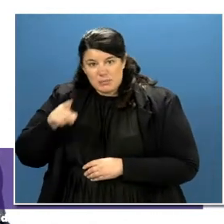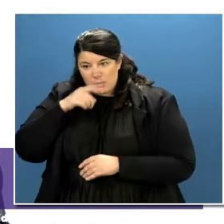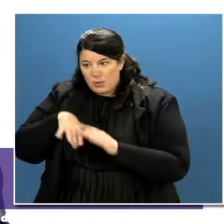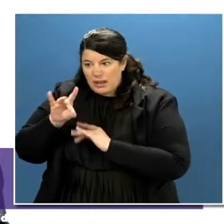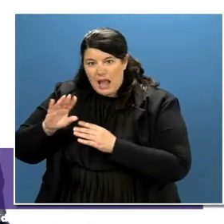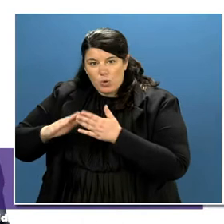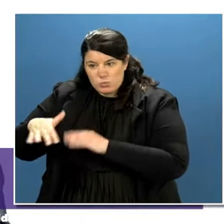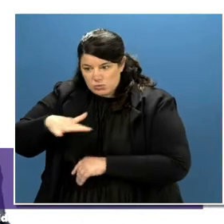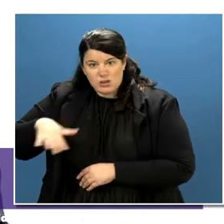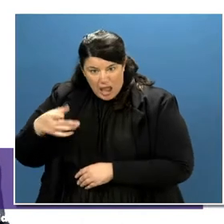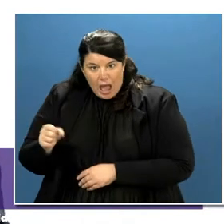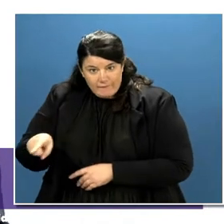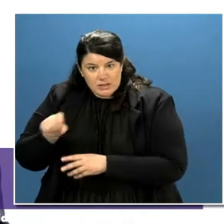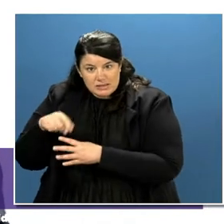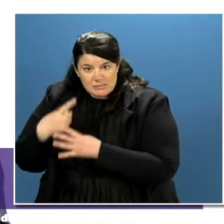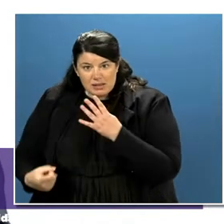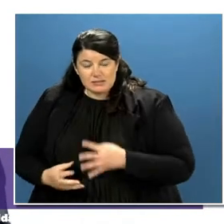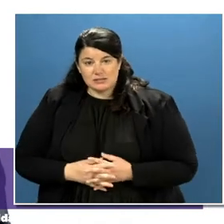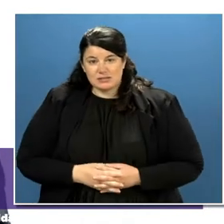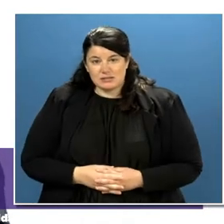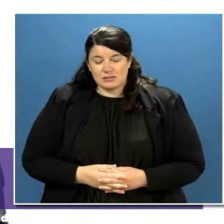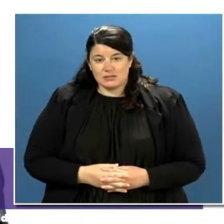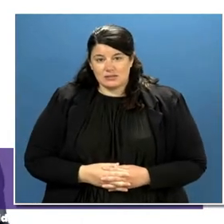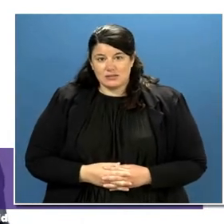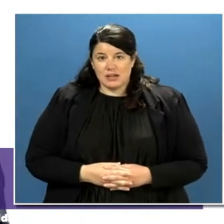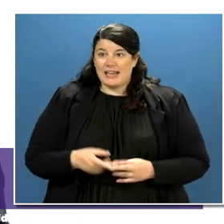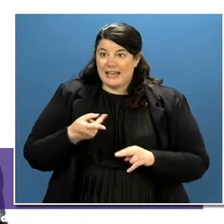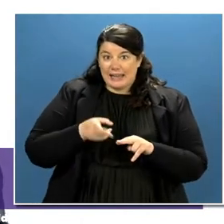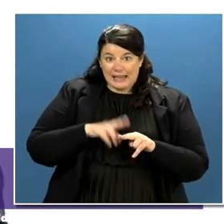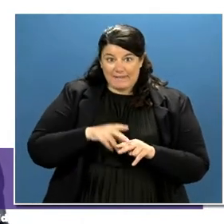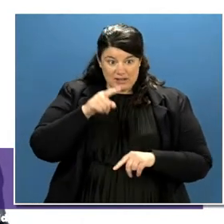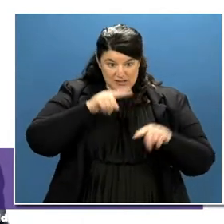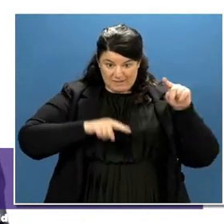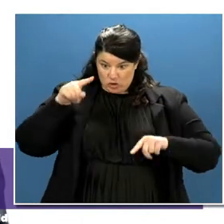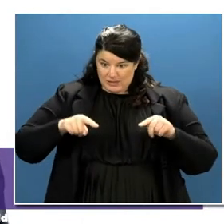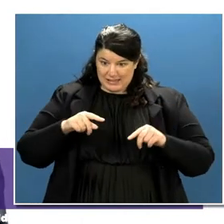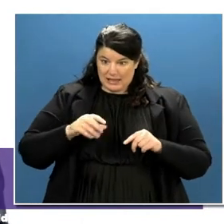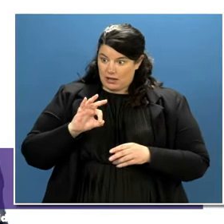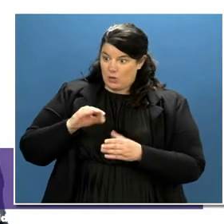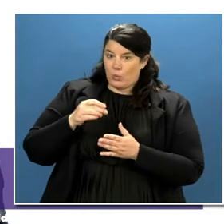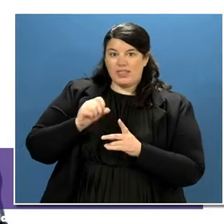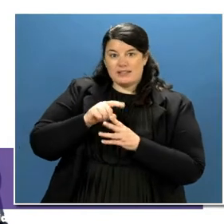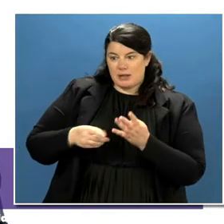You are not appropriately considering diversity if you don't consider disability in that discussion.